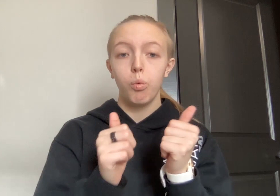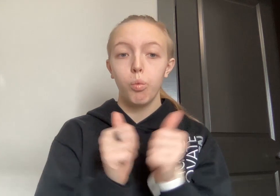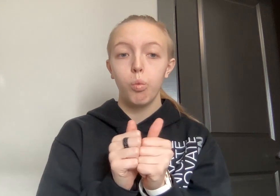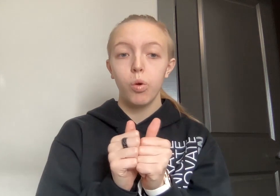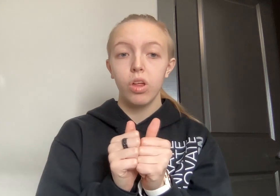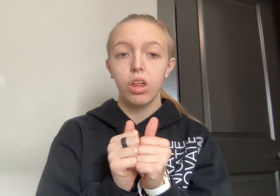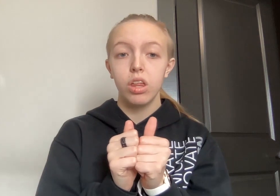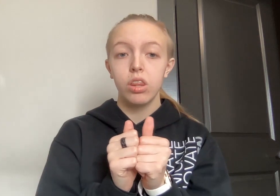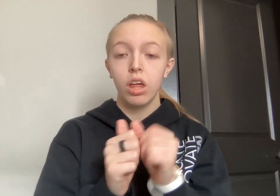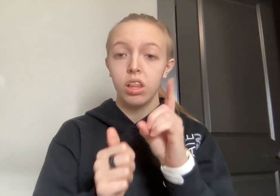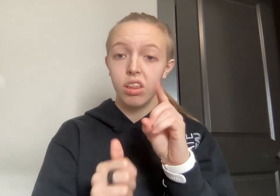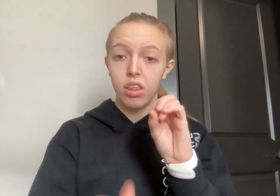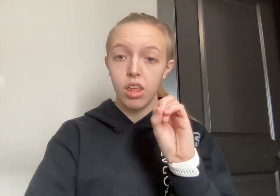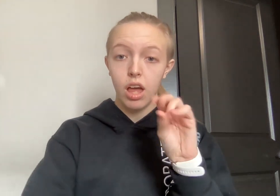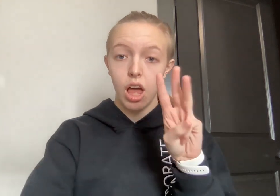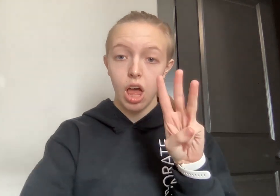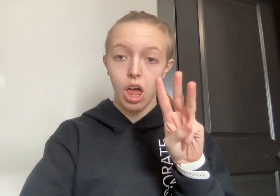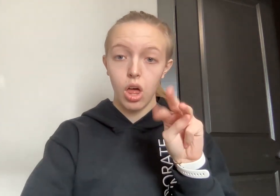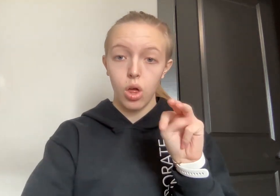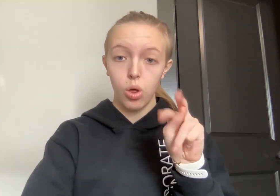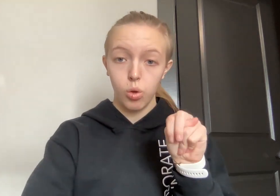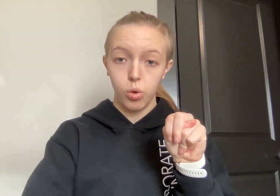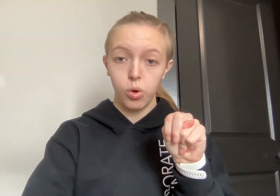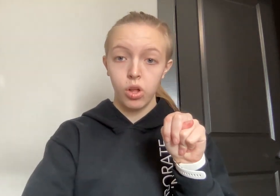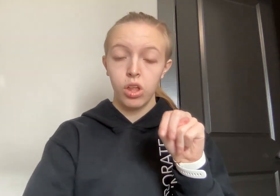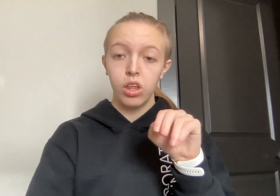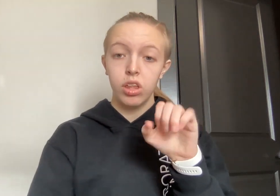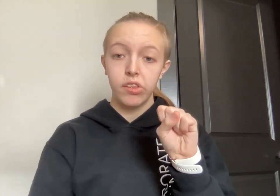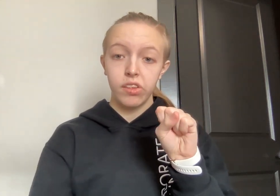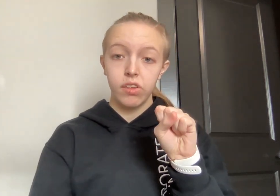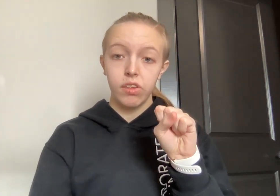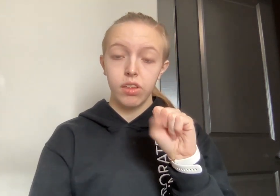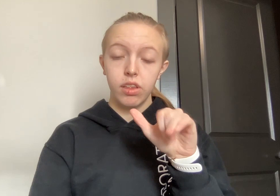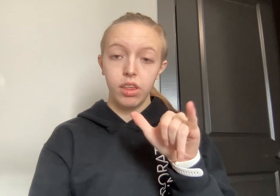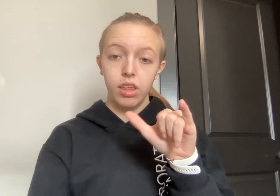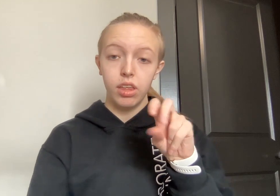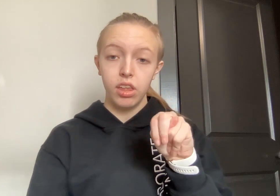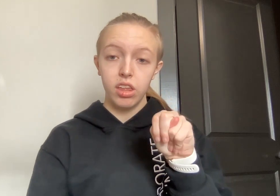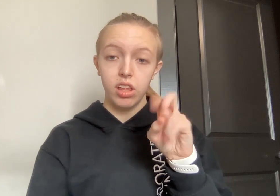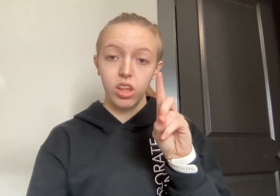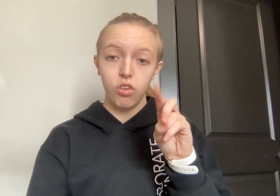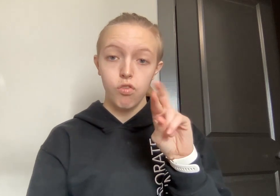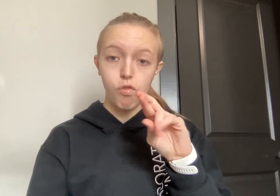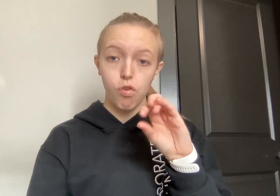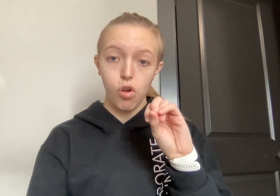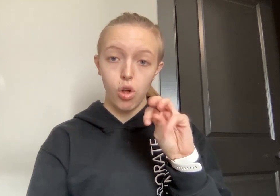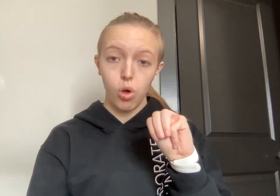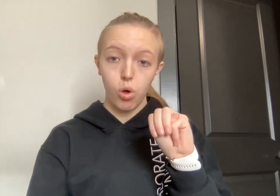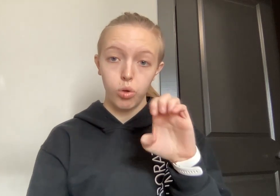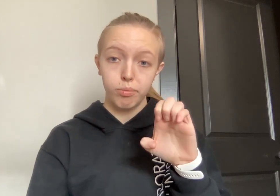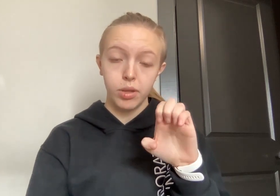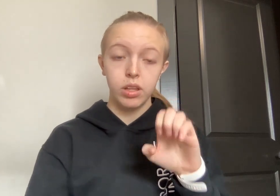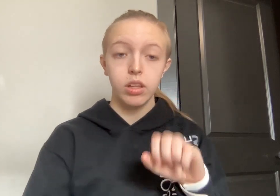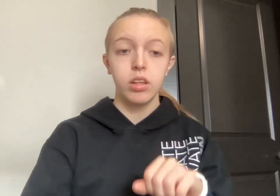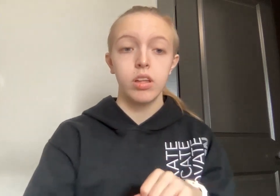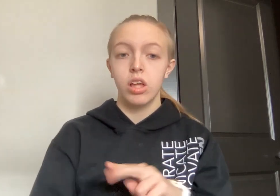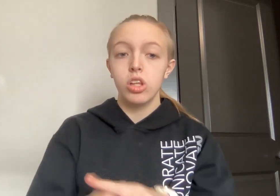Down Syndrome